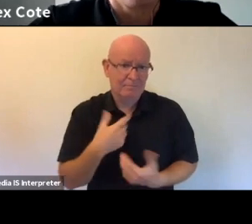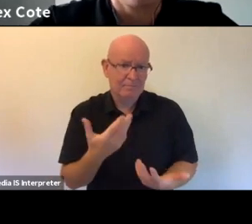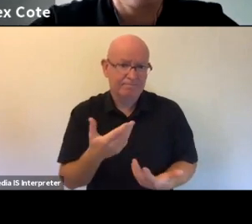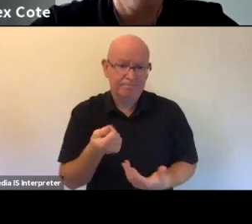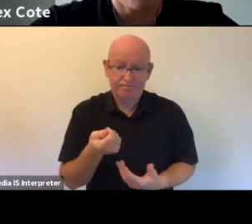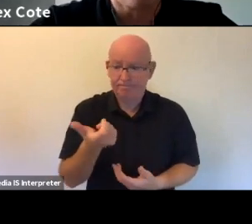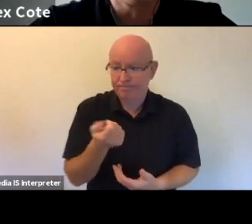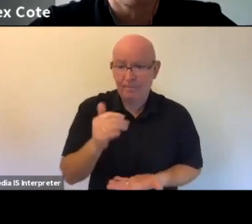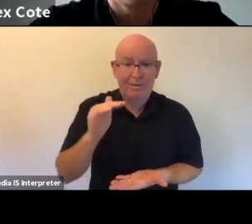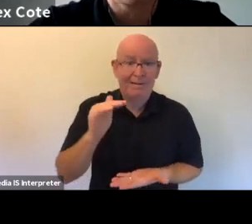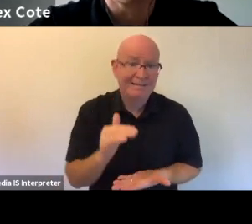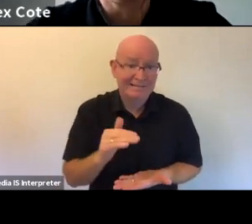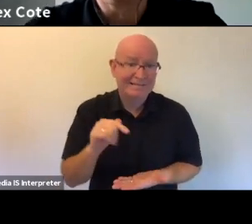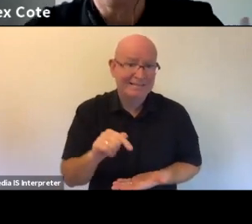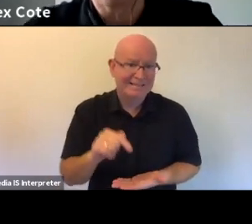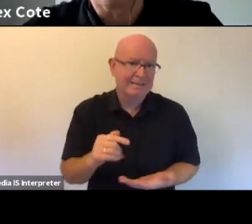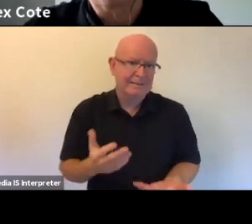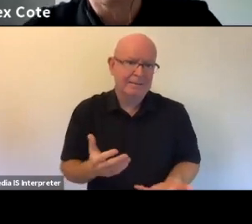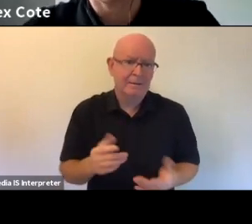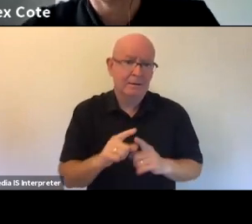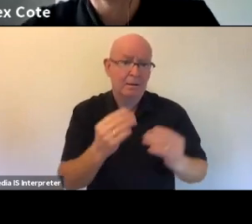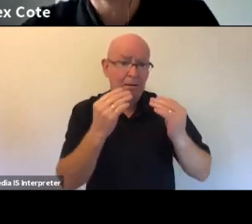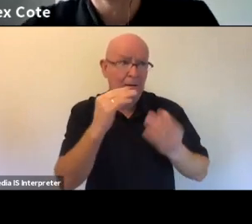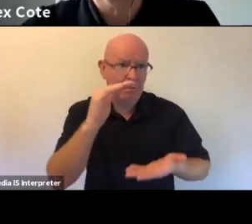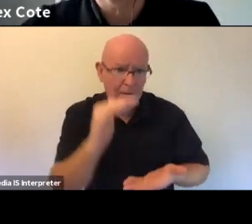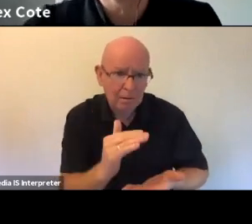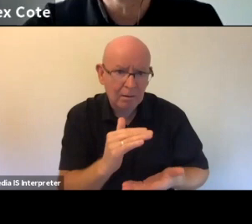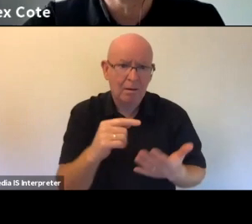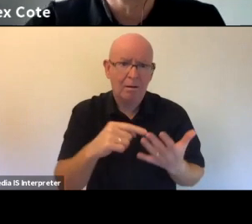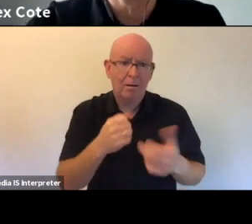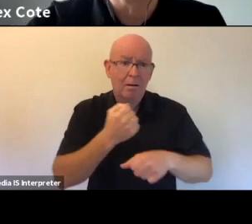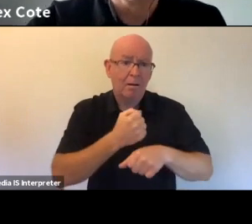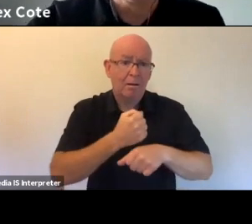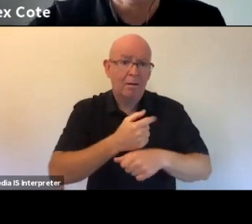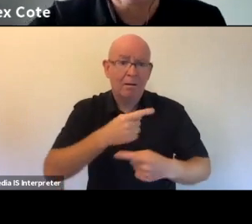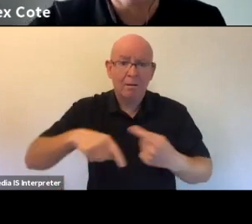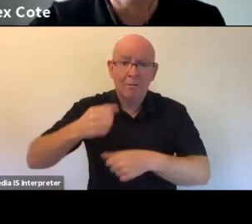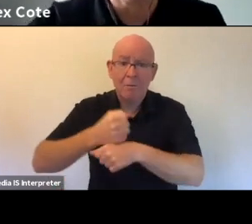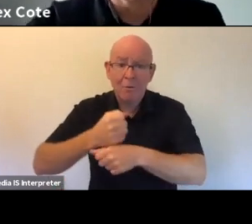The blue bars show the minimum costs. It’s basically costs faced by people staying at home